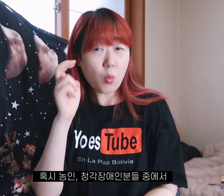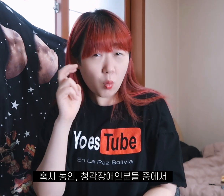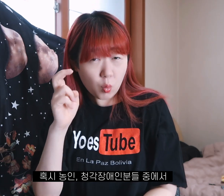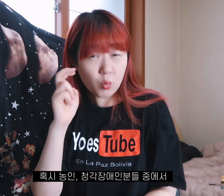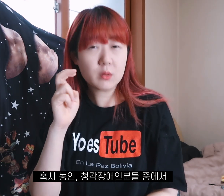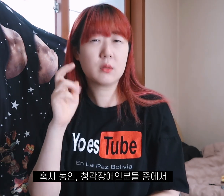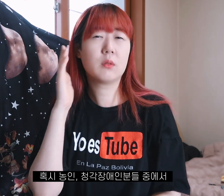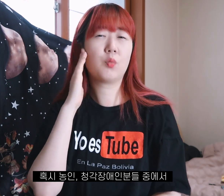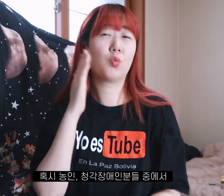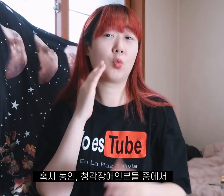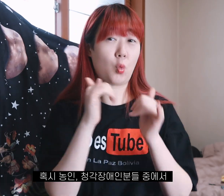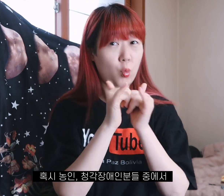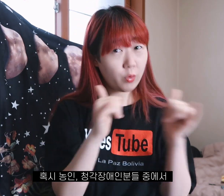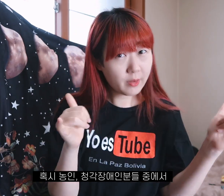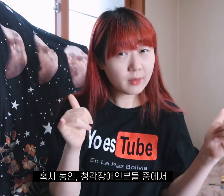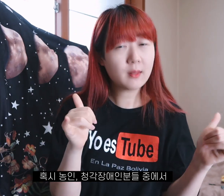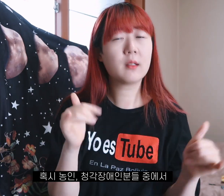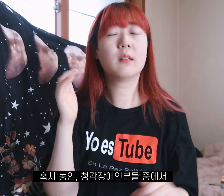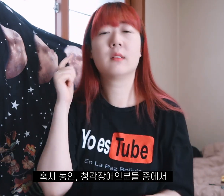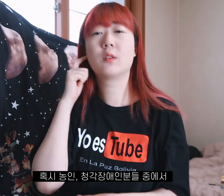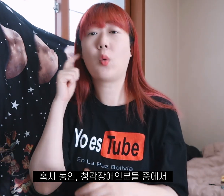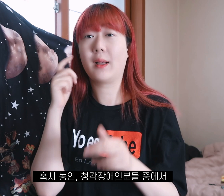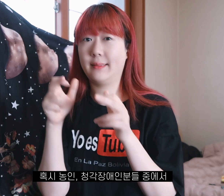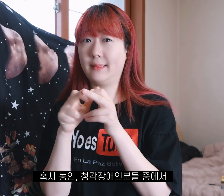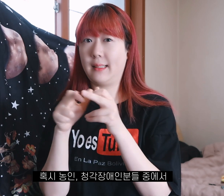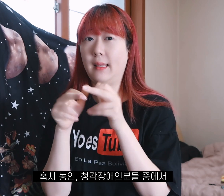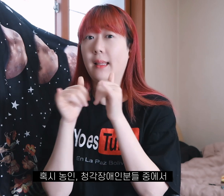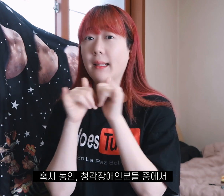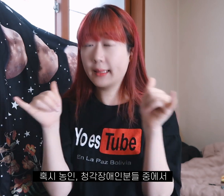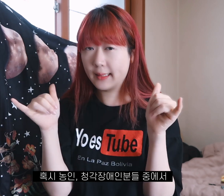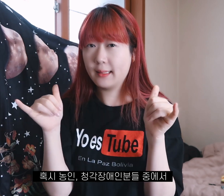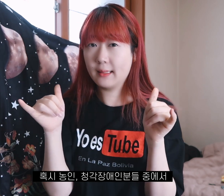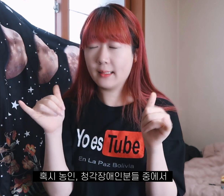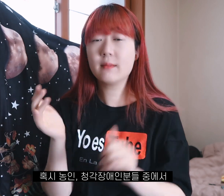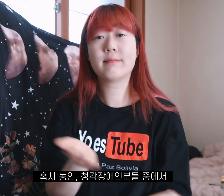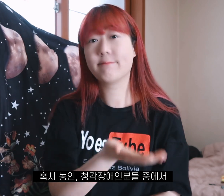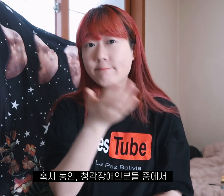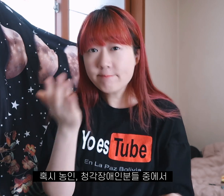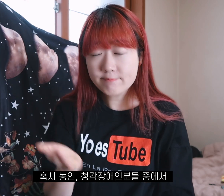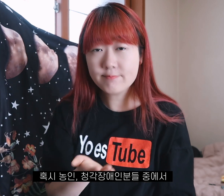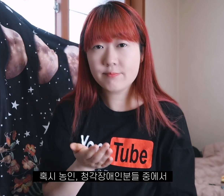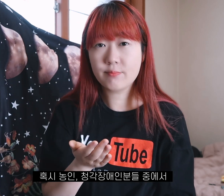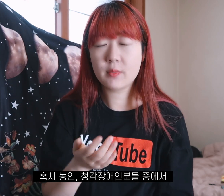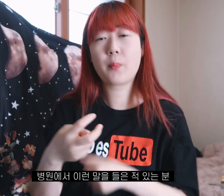If you are deaf or hard of hearing peoples,